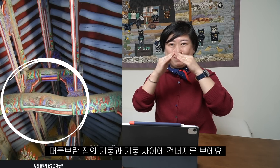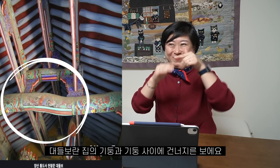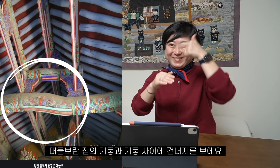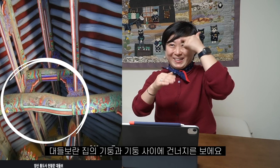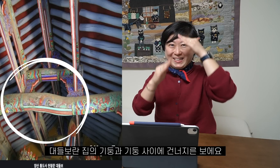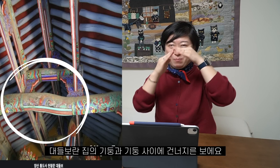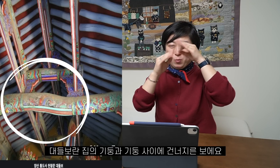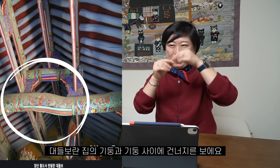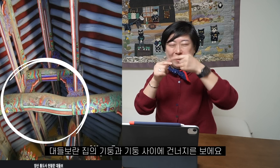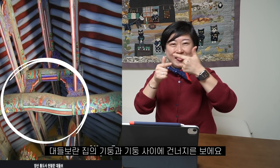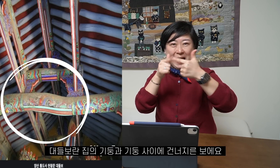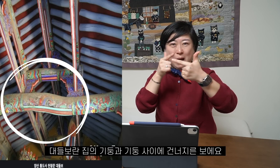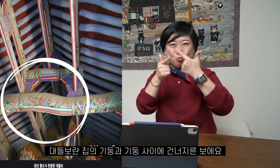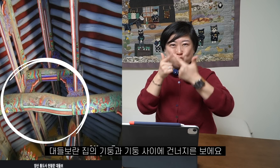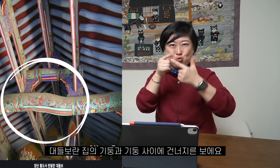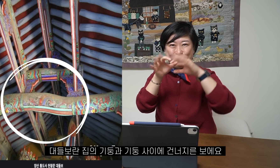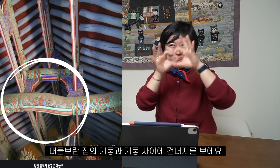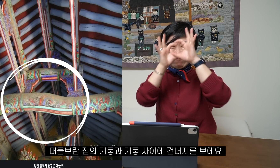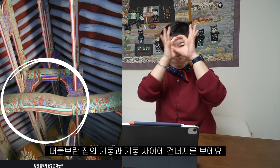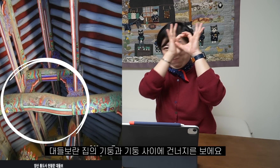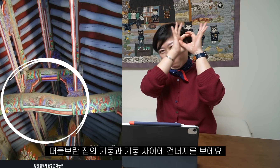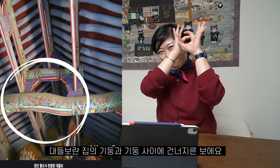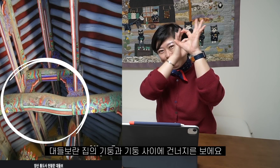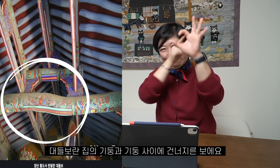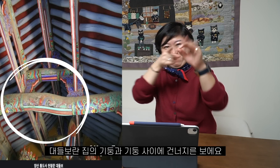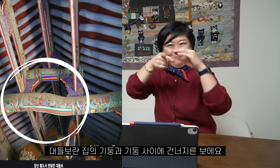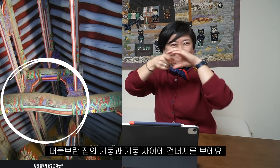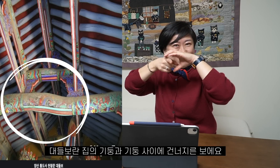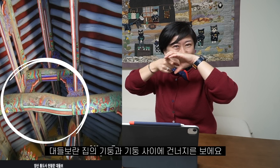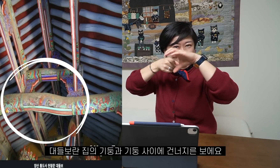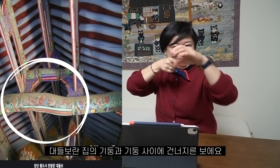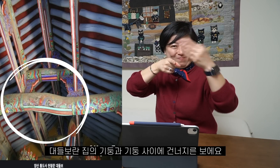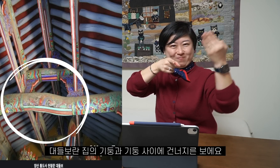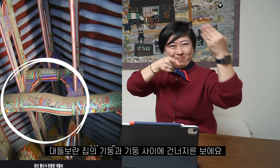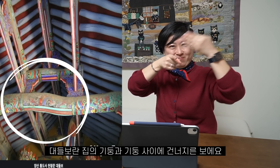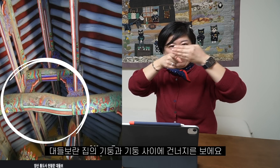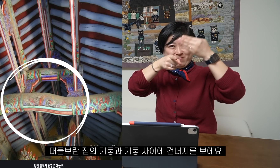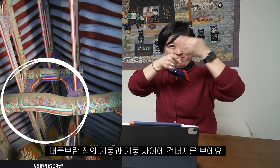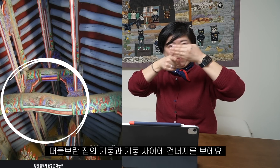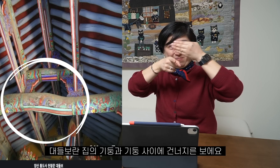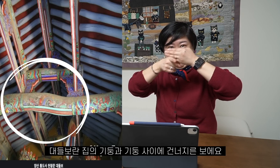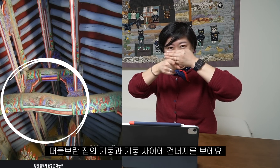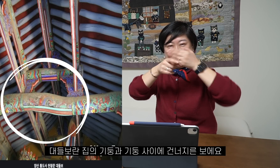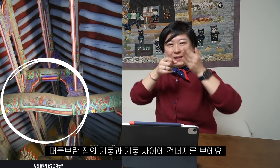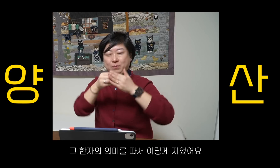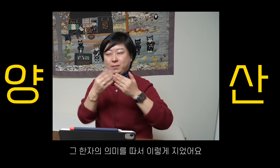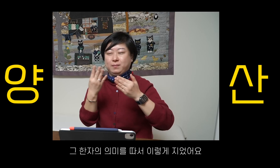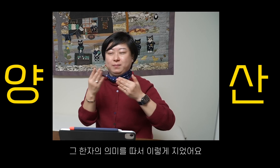A girder is a beam that crosses between the pillars of a house.